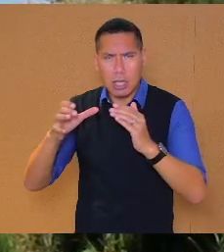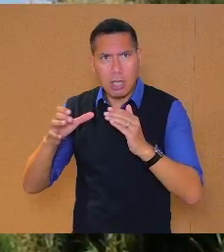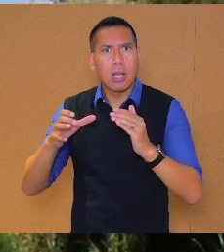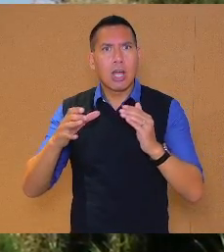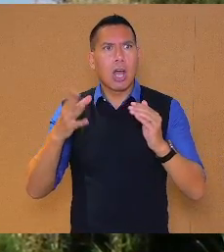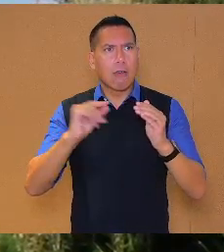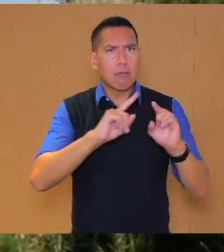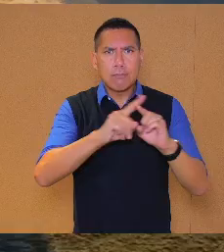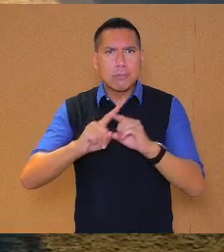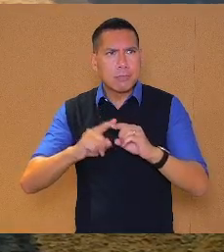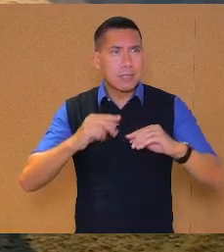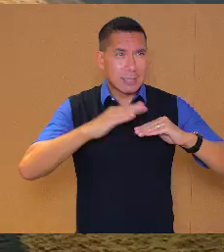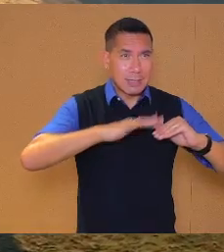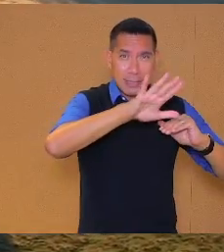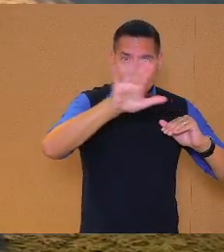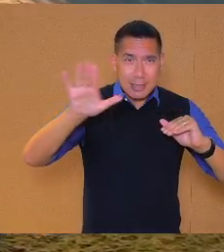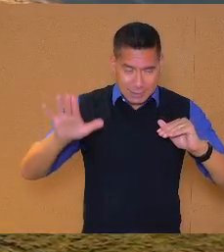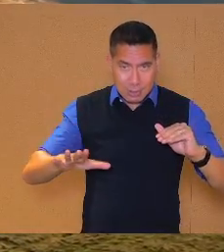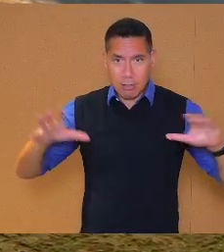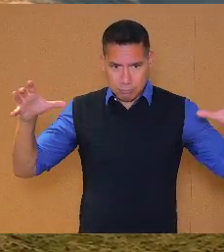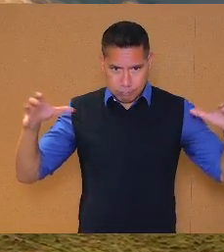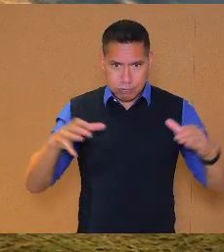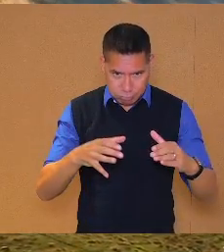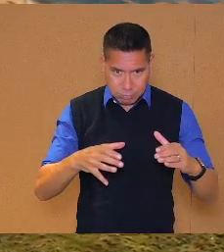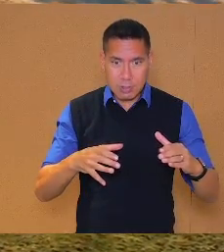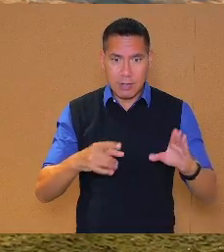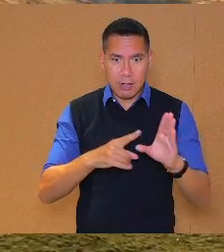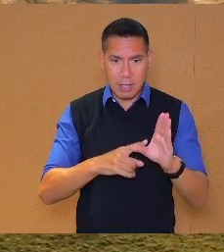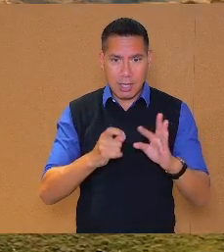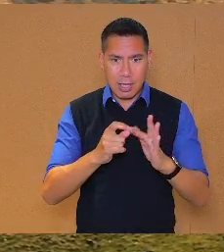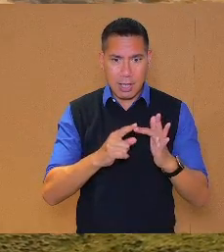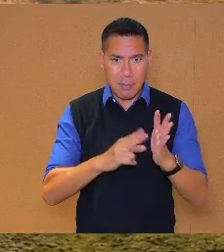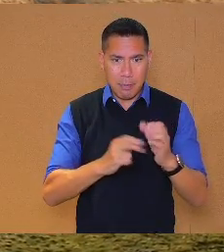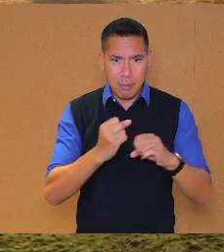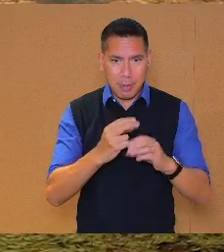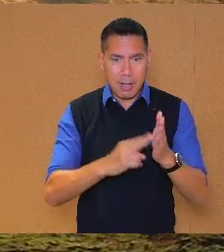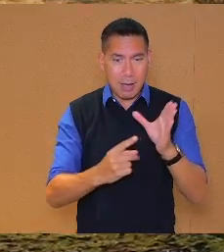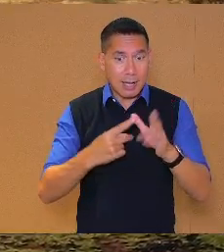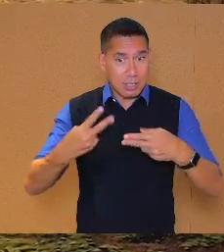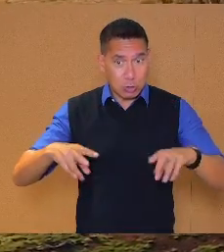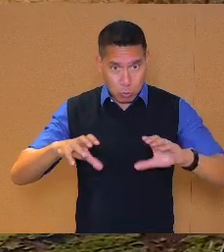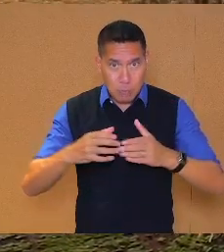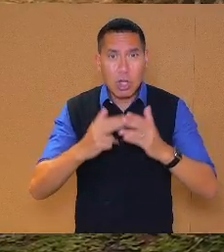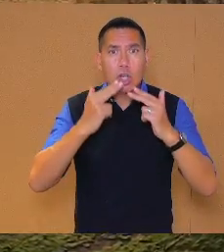from Murrundaya Yepengna Dance Troupe. Each performance brings a lifetime of knowledge and